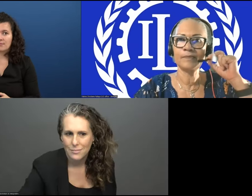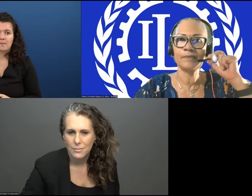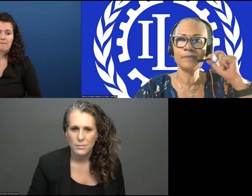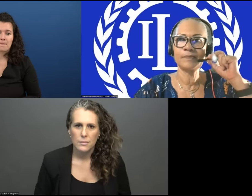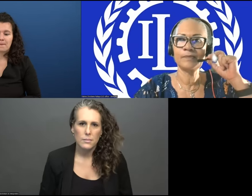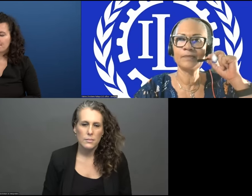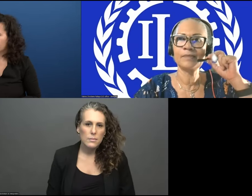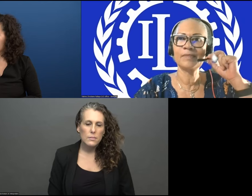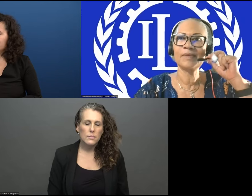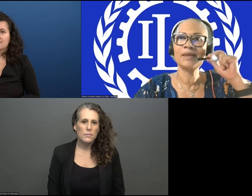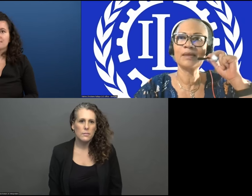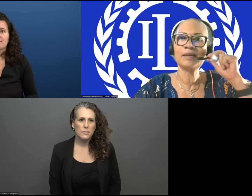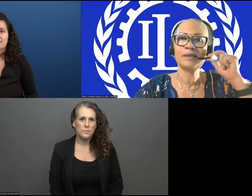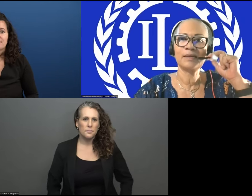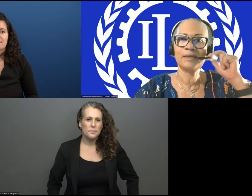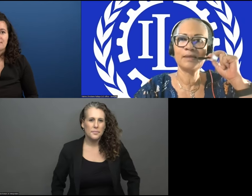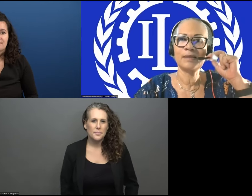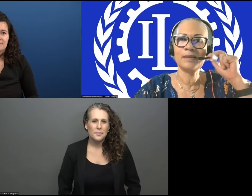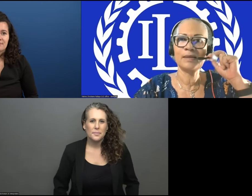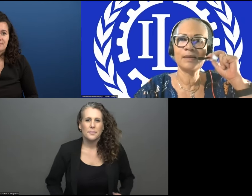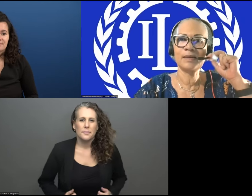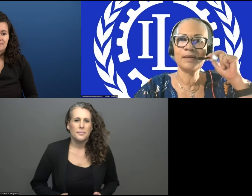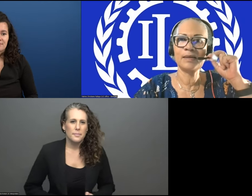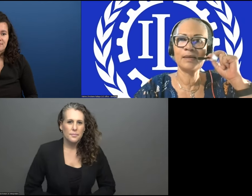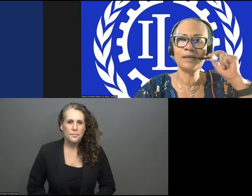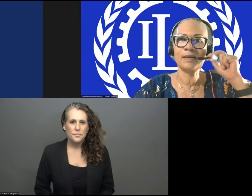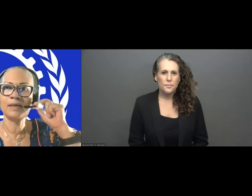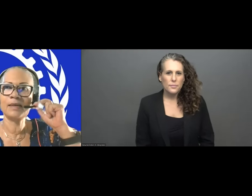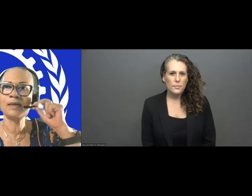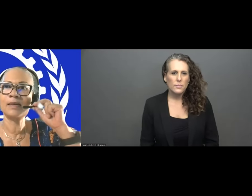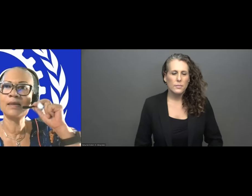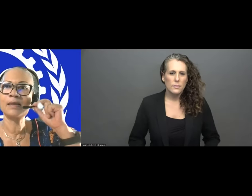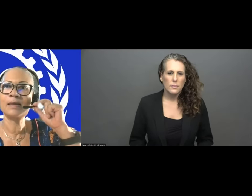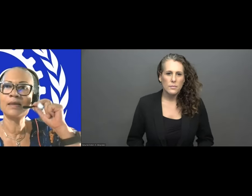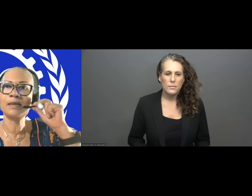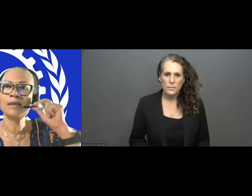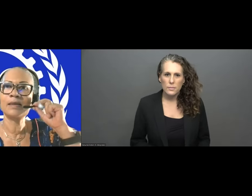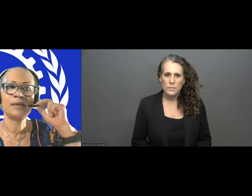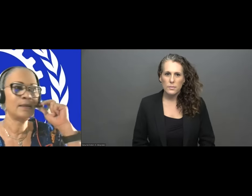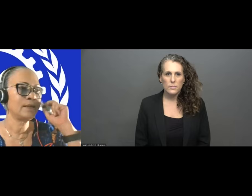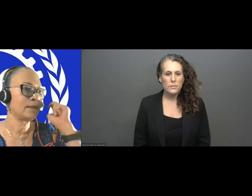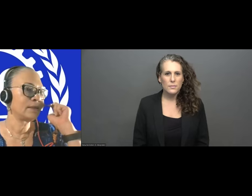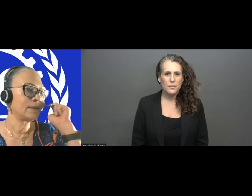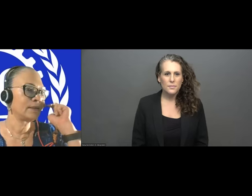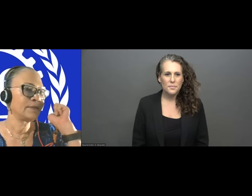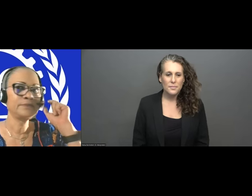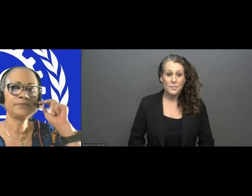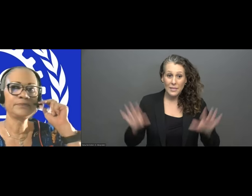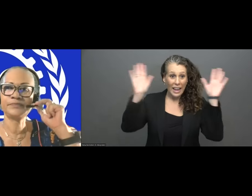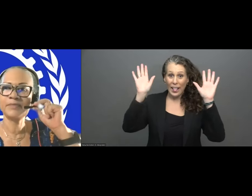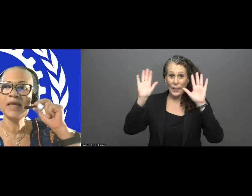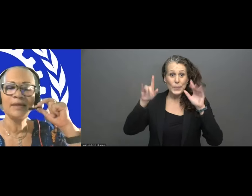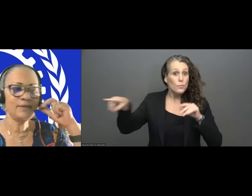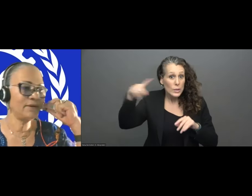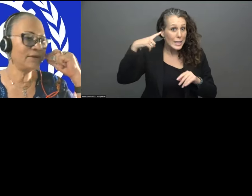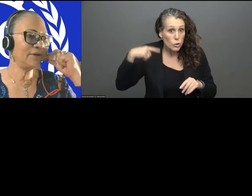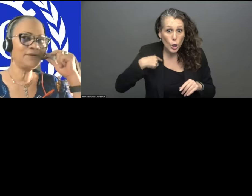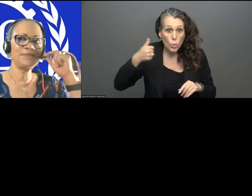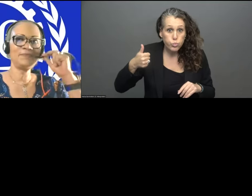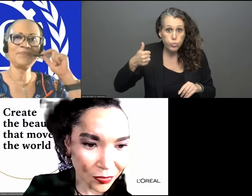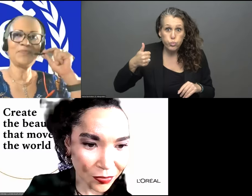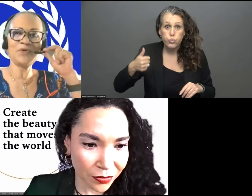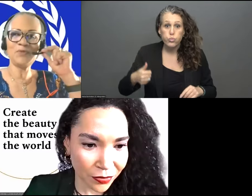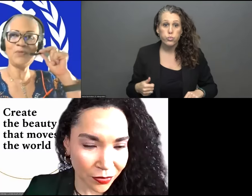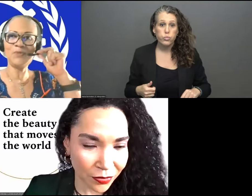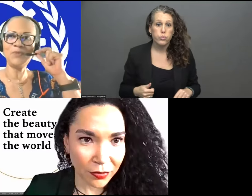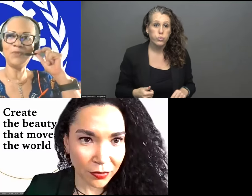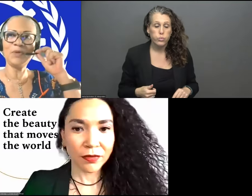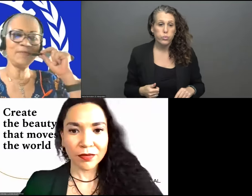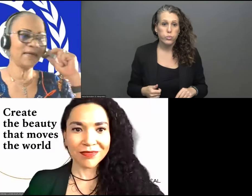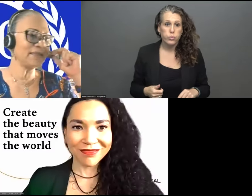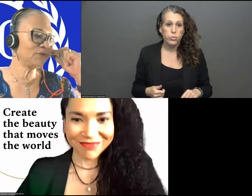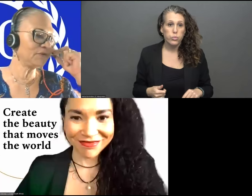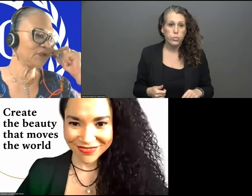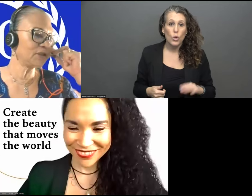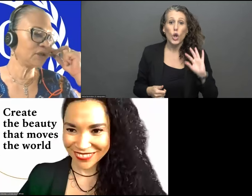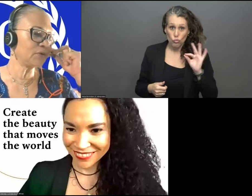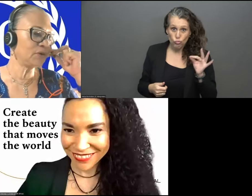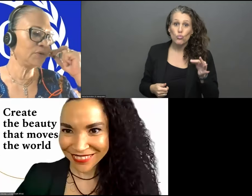10:53:13 Is that camera. 10:53:23 Hello everybody, can